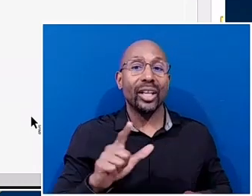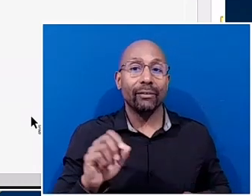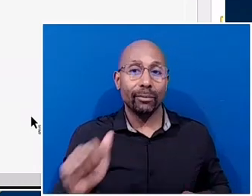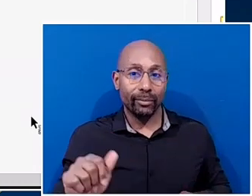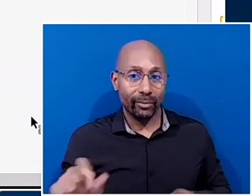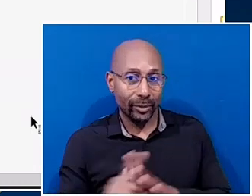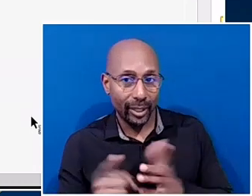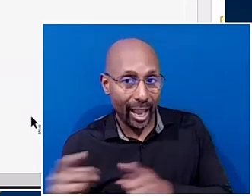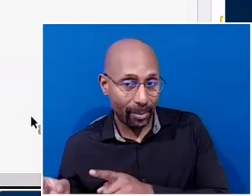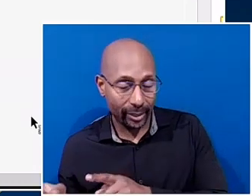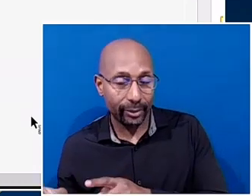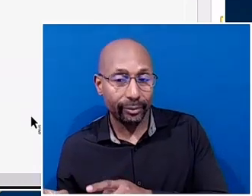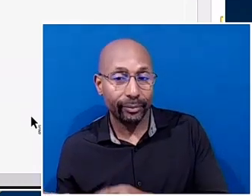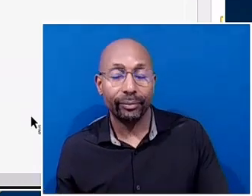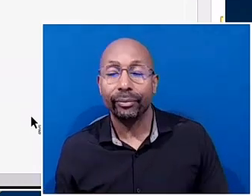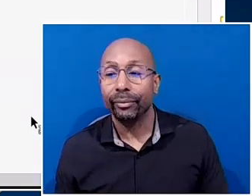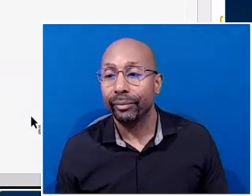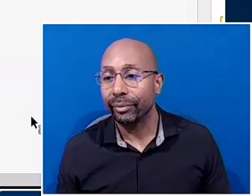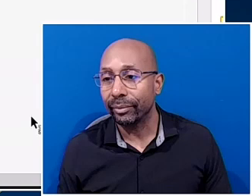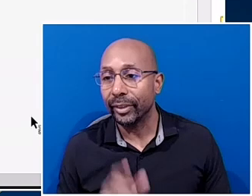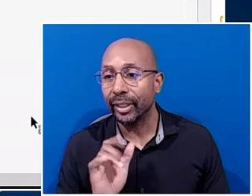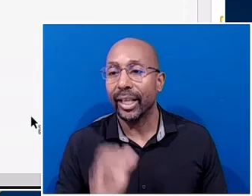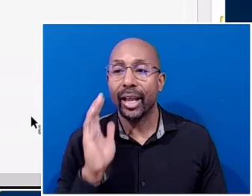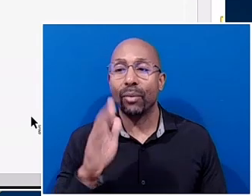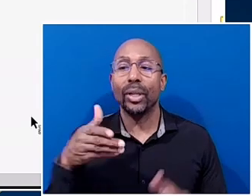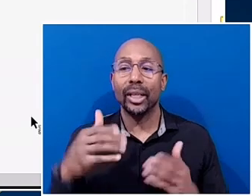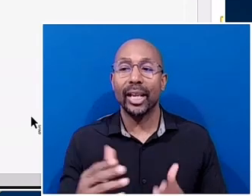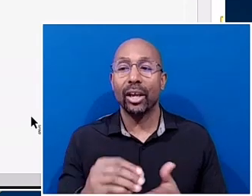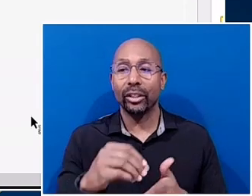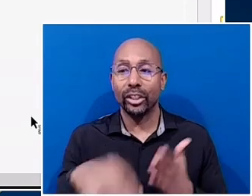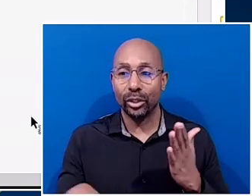period of time, allow the student to be out for whatever reason.